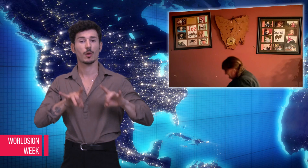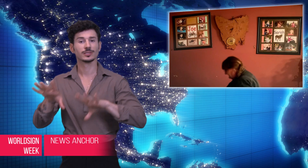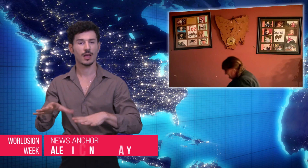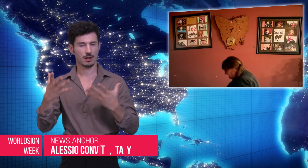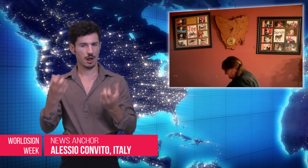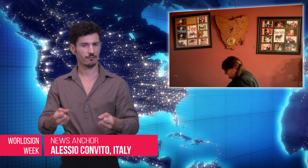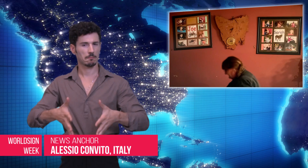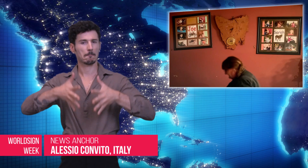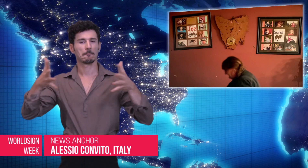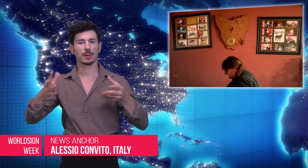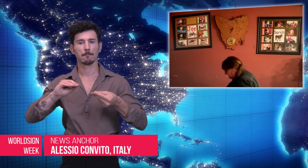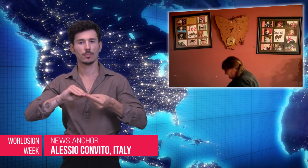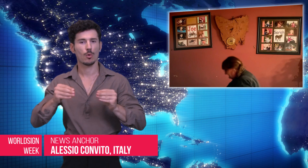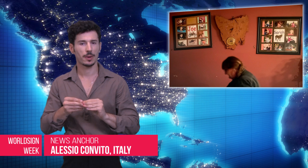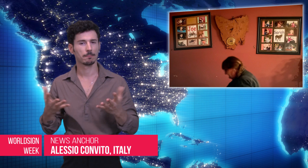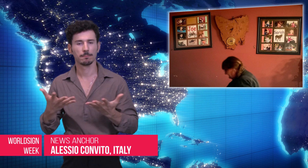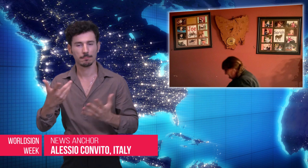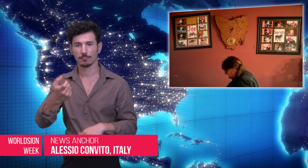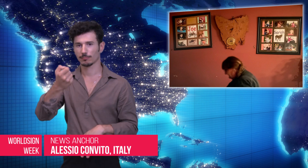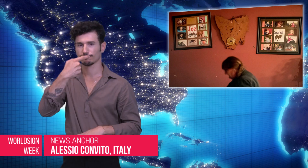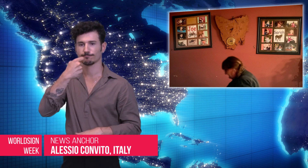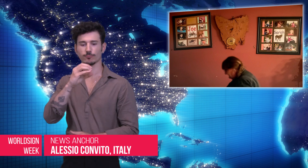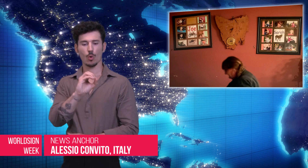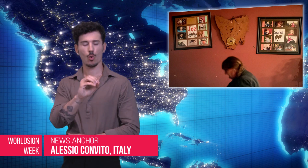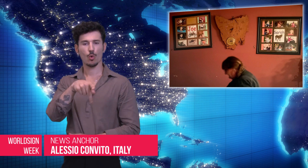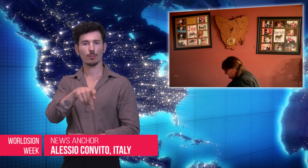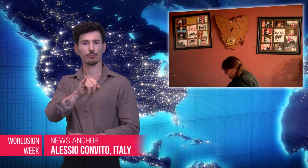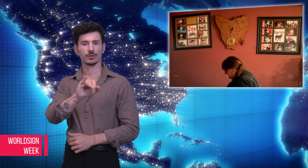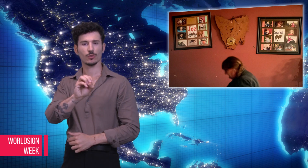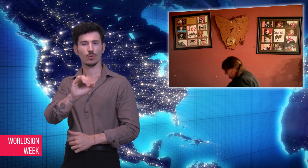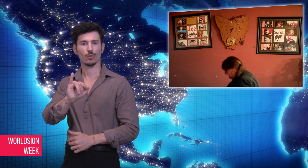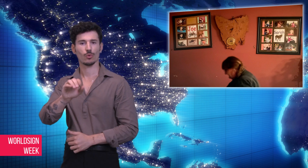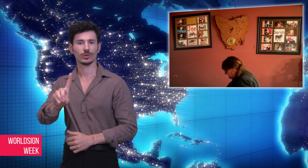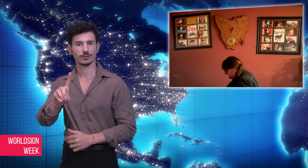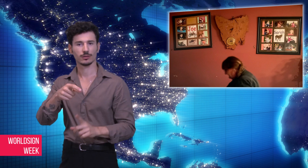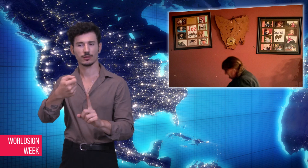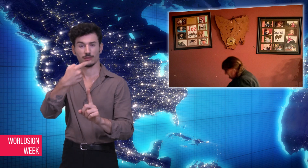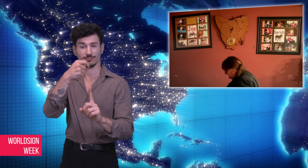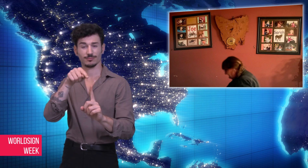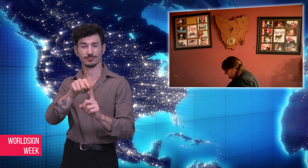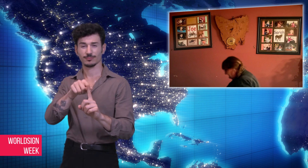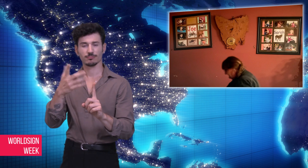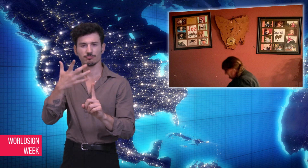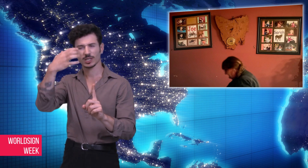[Alessio]: Australia is facing an opioid crisis.